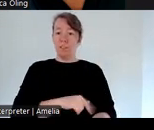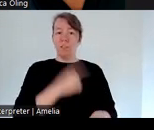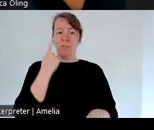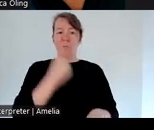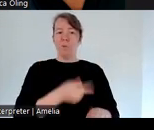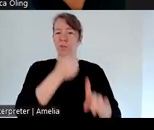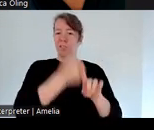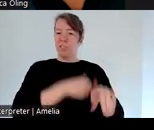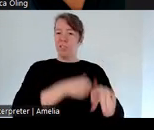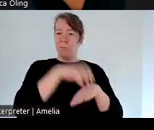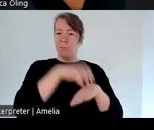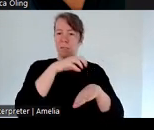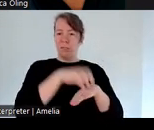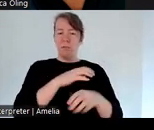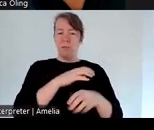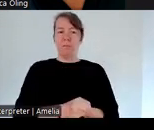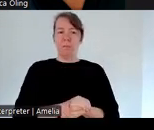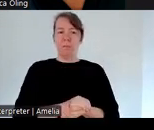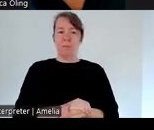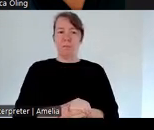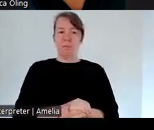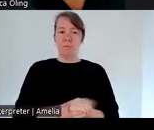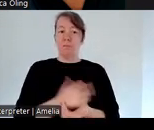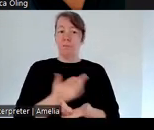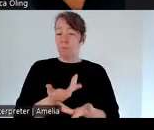And the first form asked, is the VPAT current and up to date?